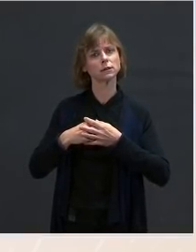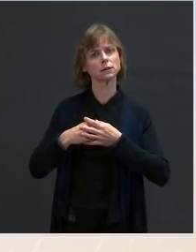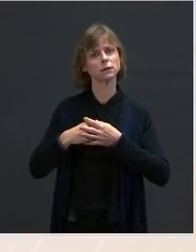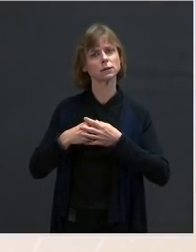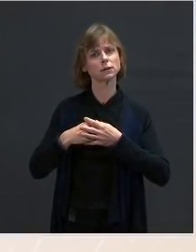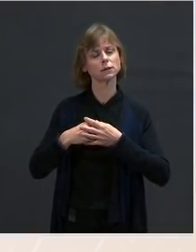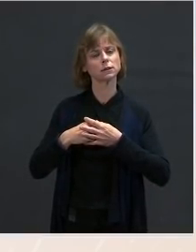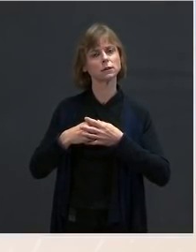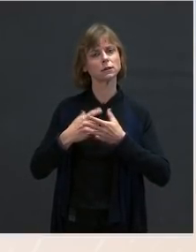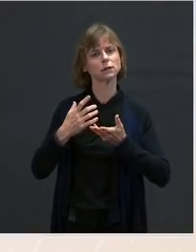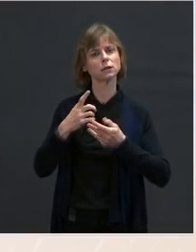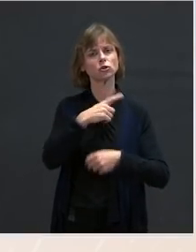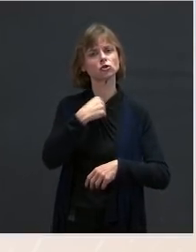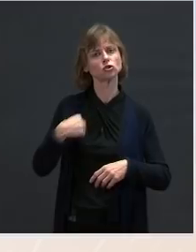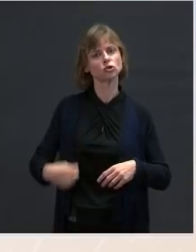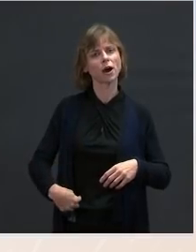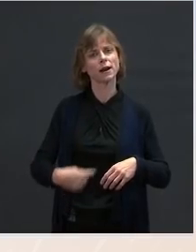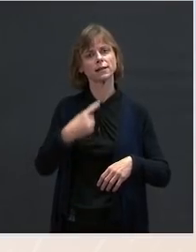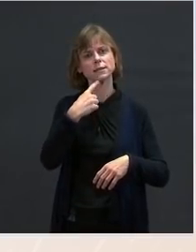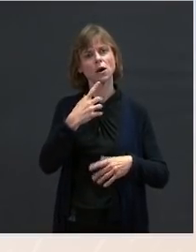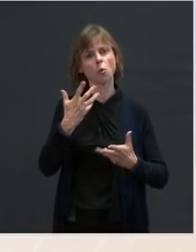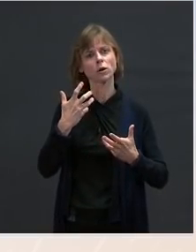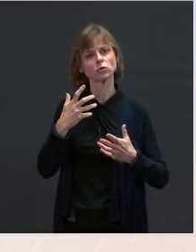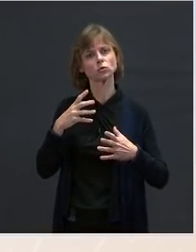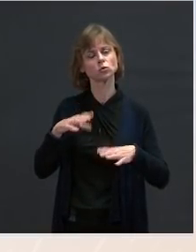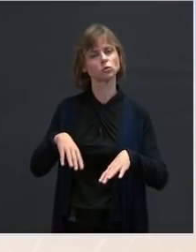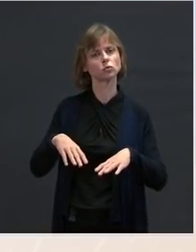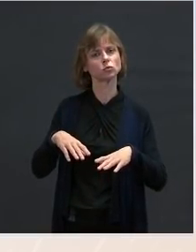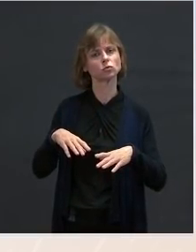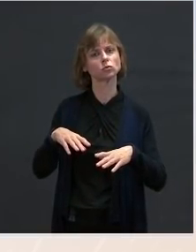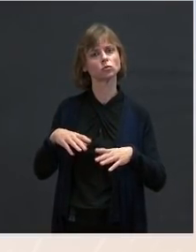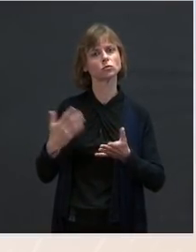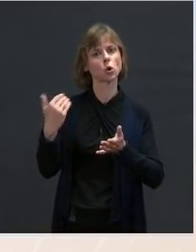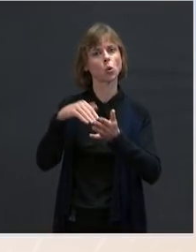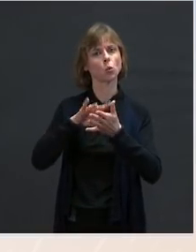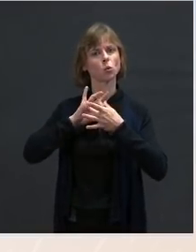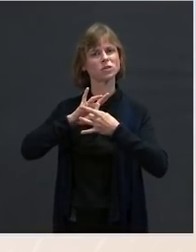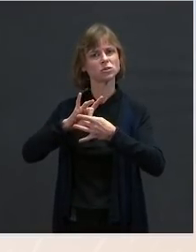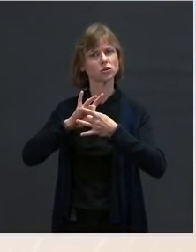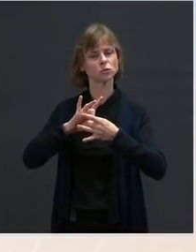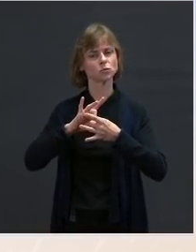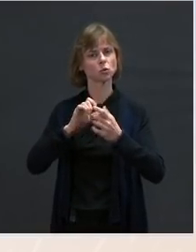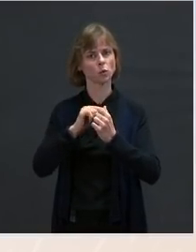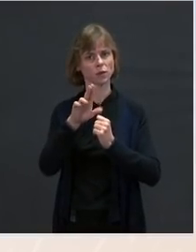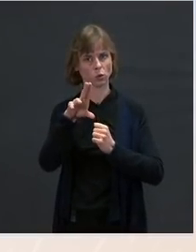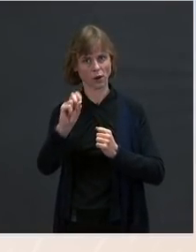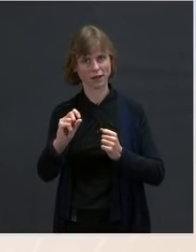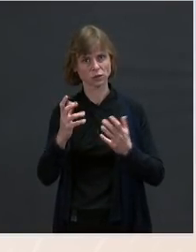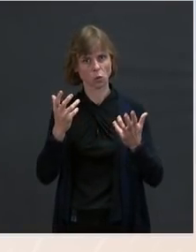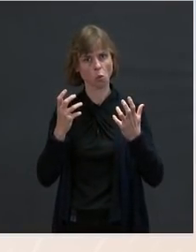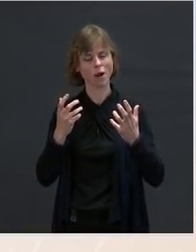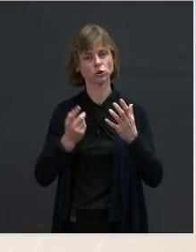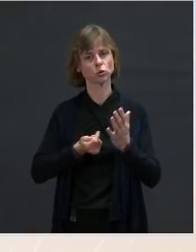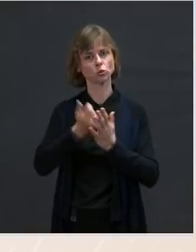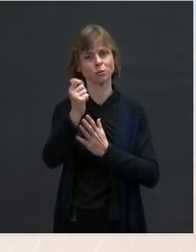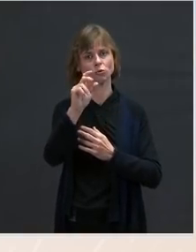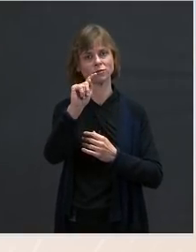sort of rejig the relationship with the United States, and he called for tariffs to be removed. I know that this policy is under review,